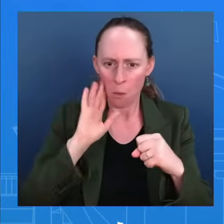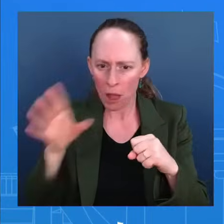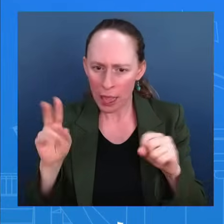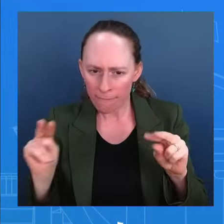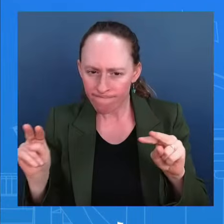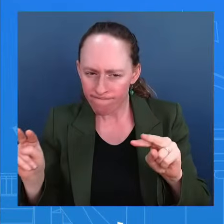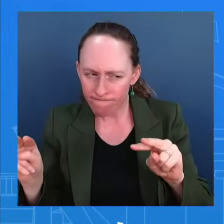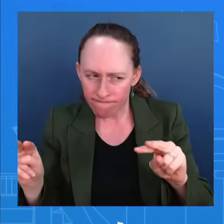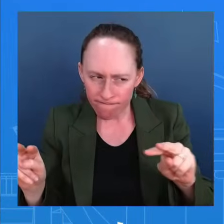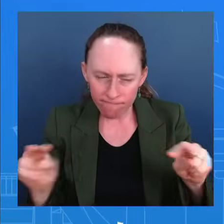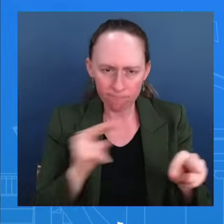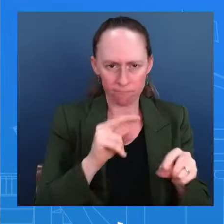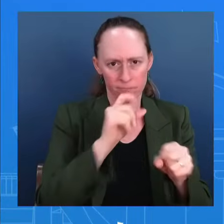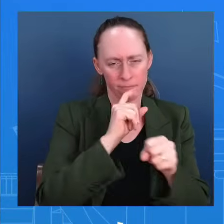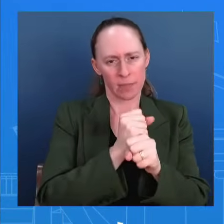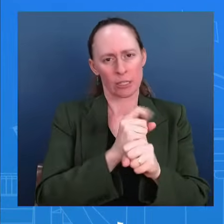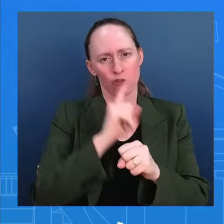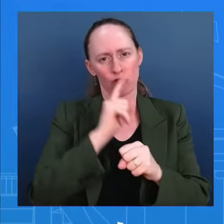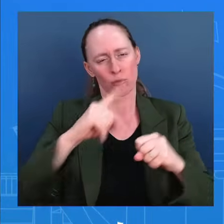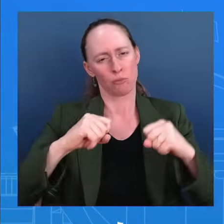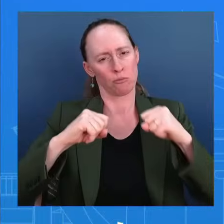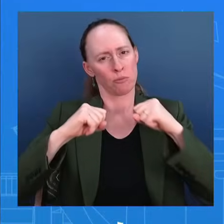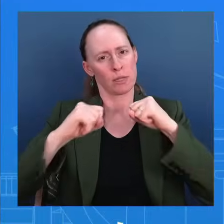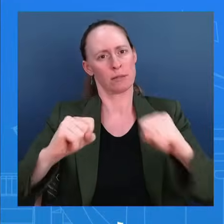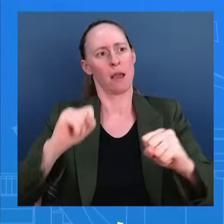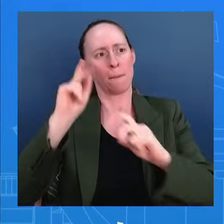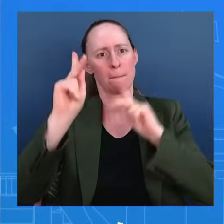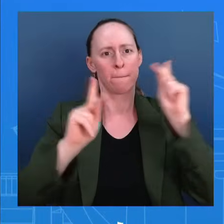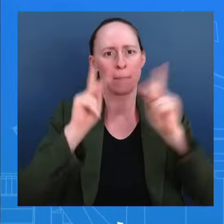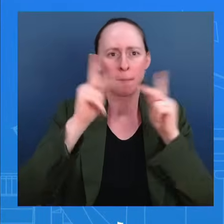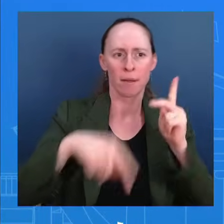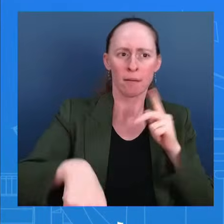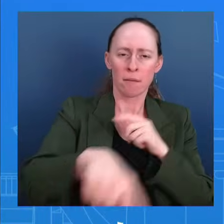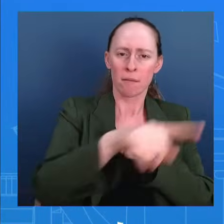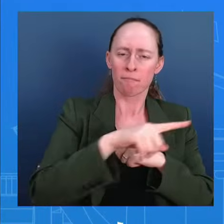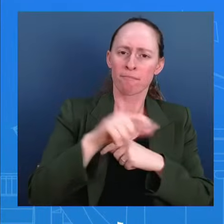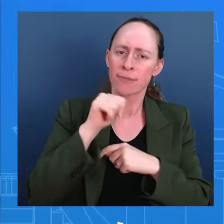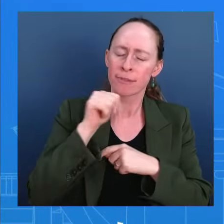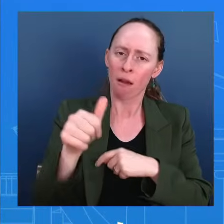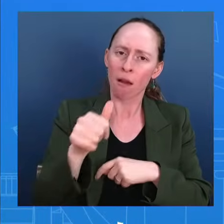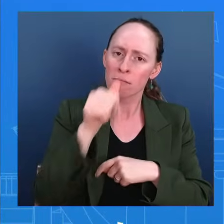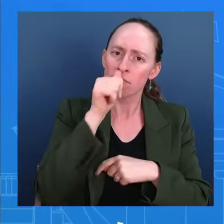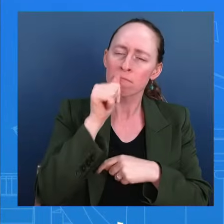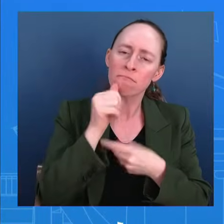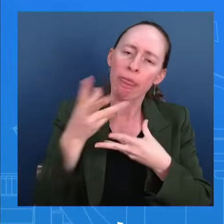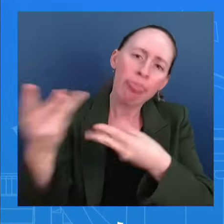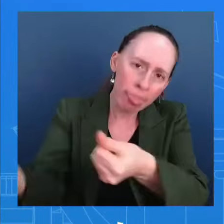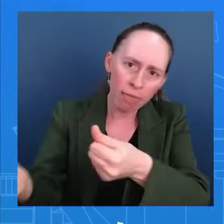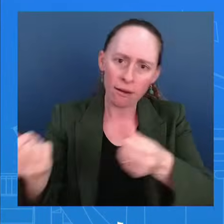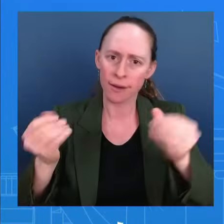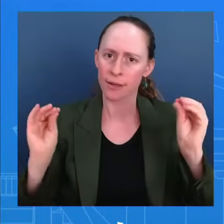We're protecting consumers. We're protecting Americans. And so, that's our focus. Go ahead.